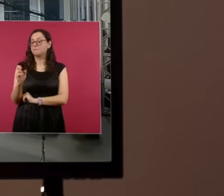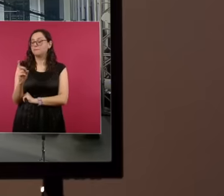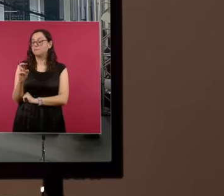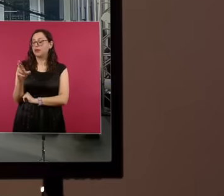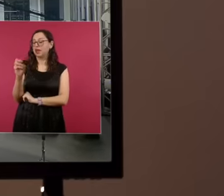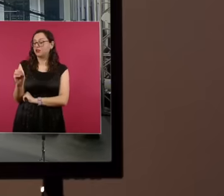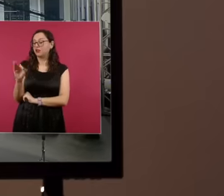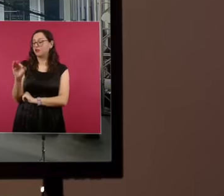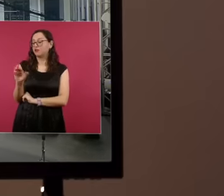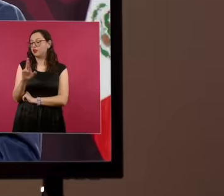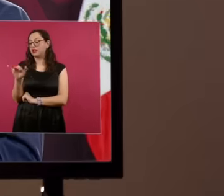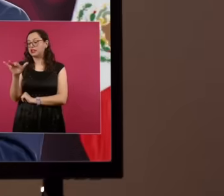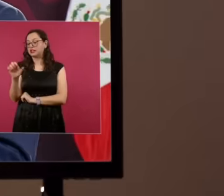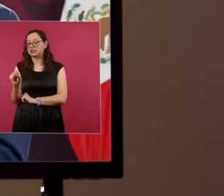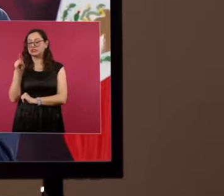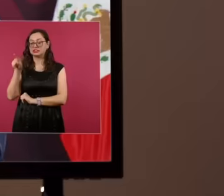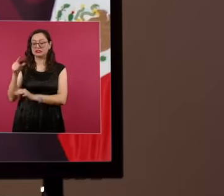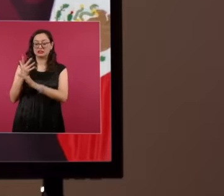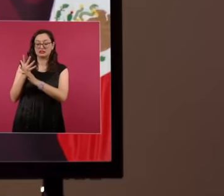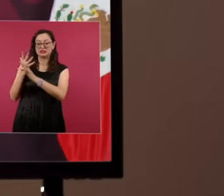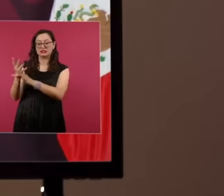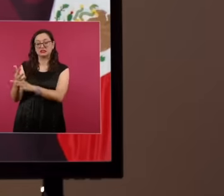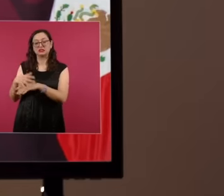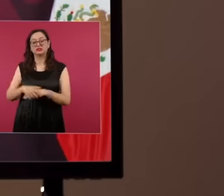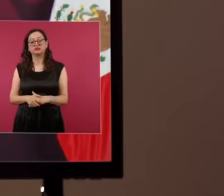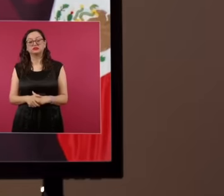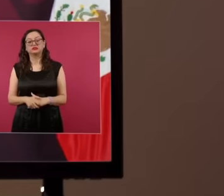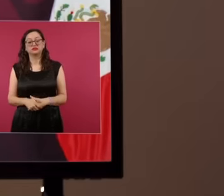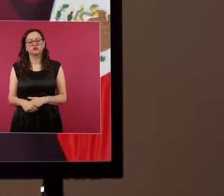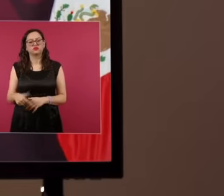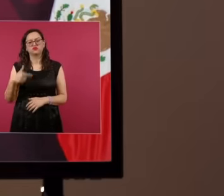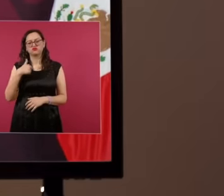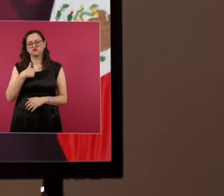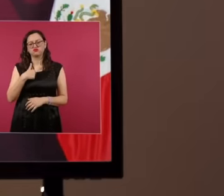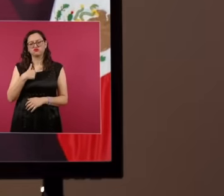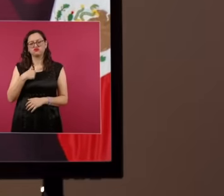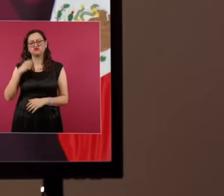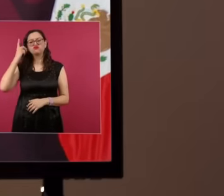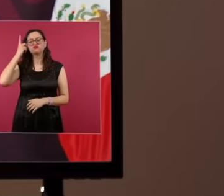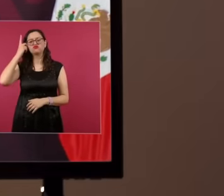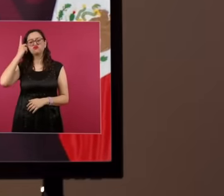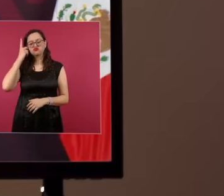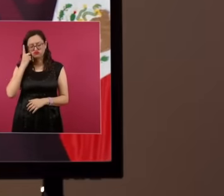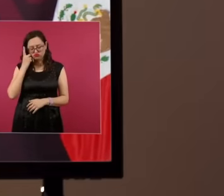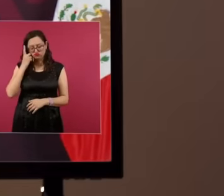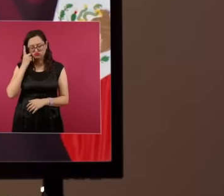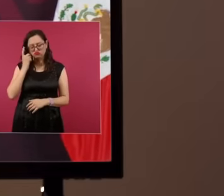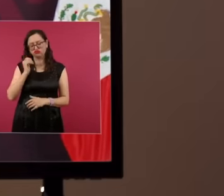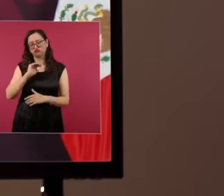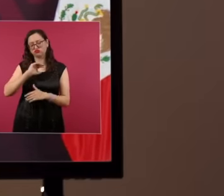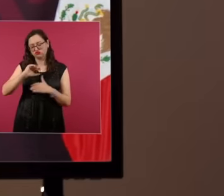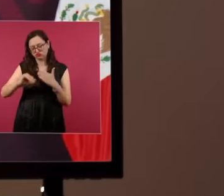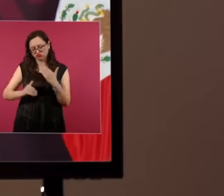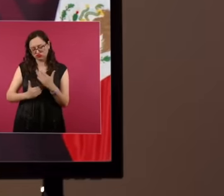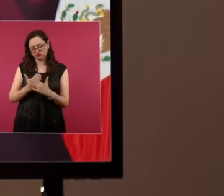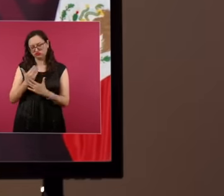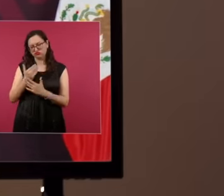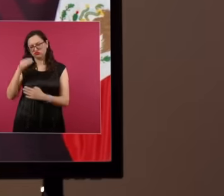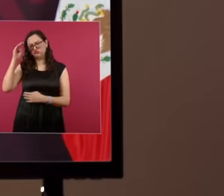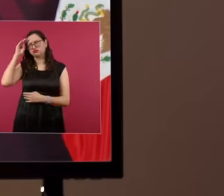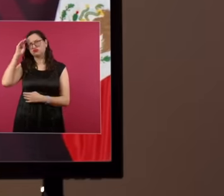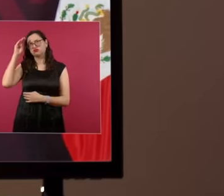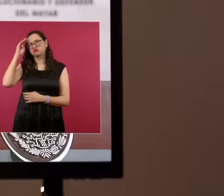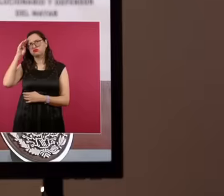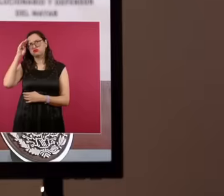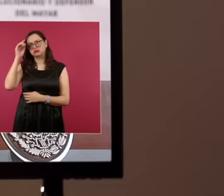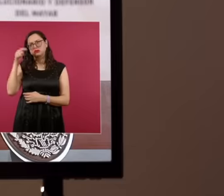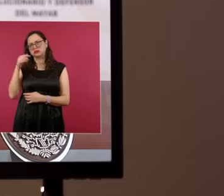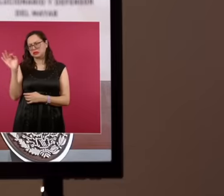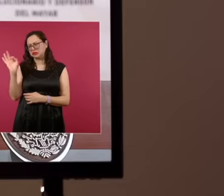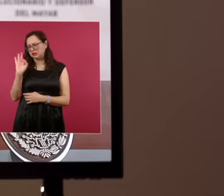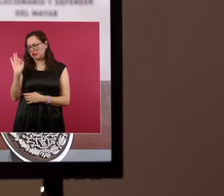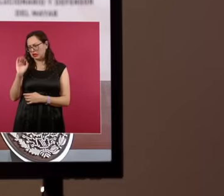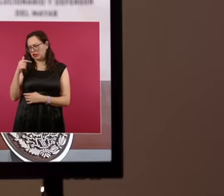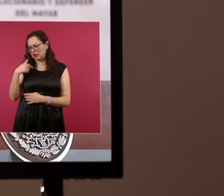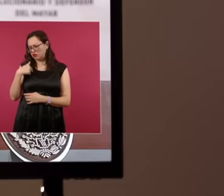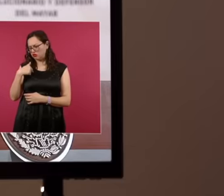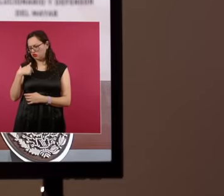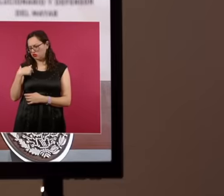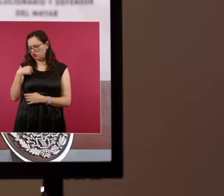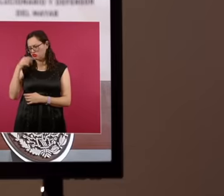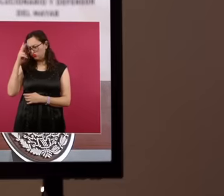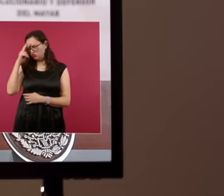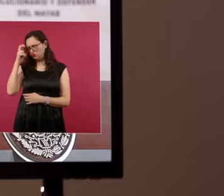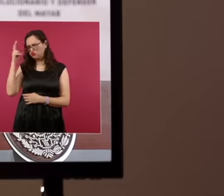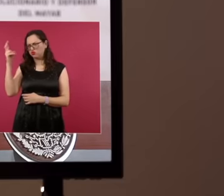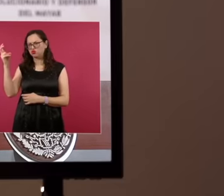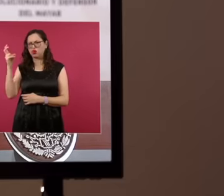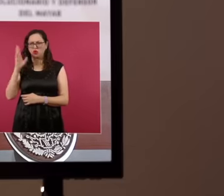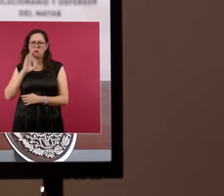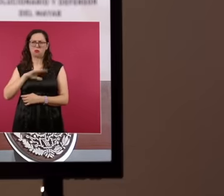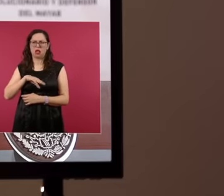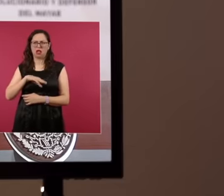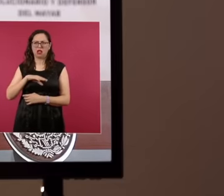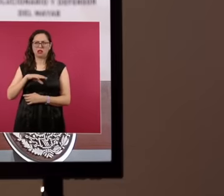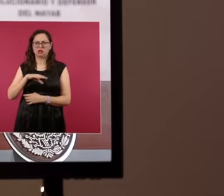sleep and I got up he says And I thought it had been a nightmare